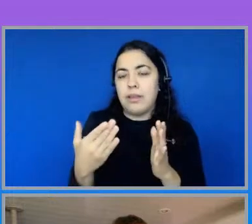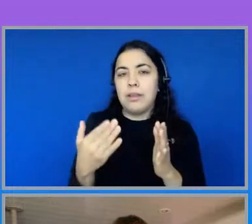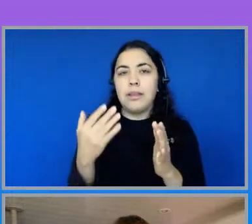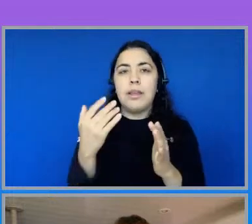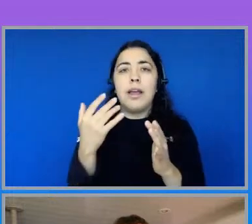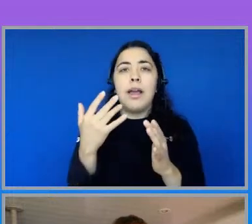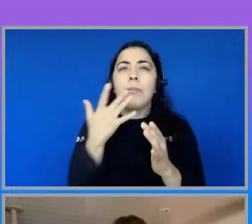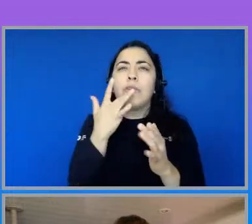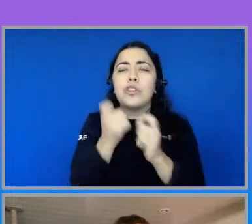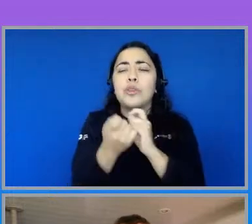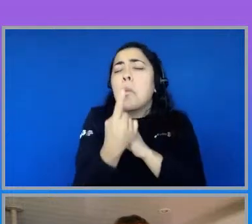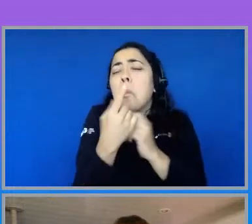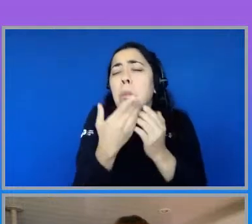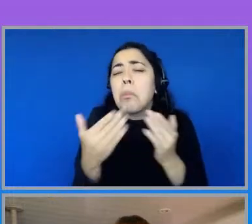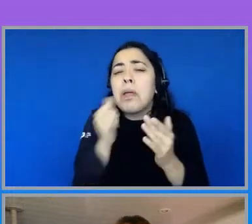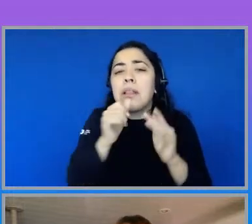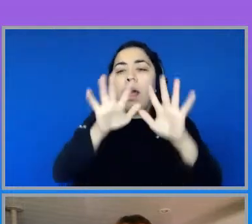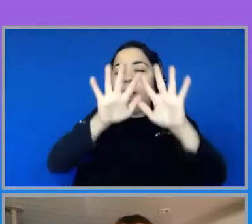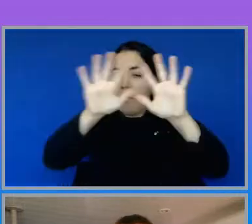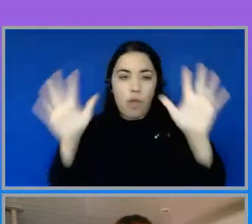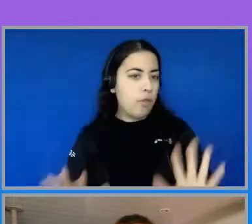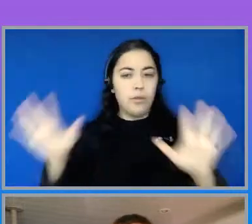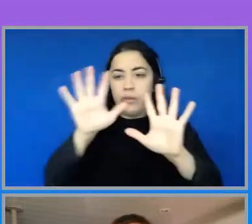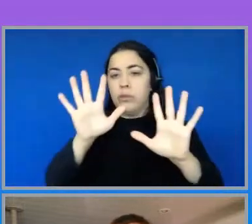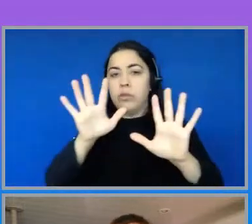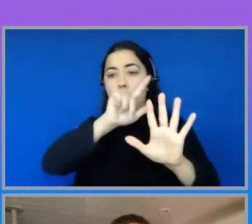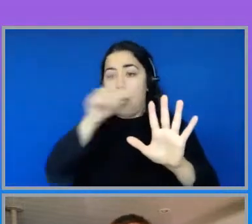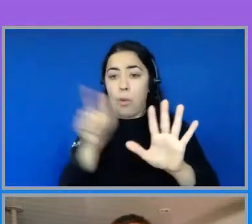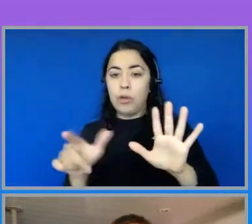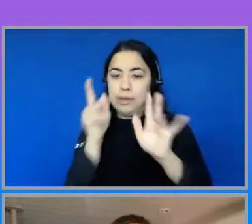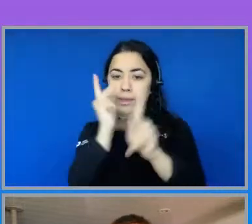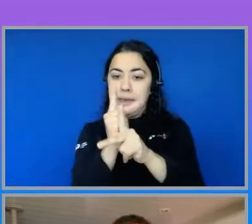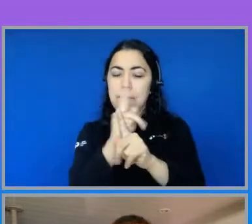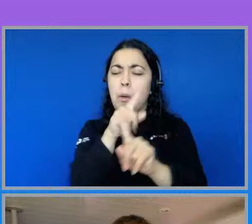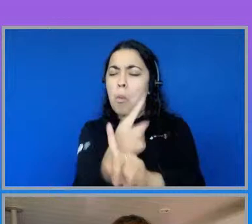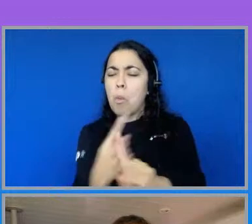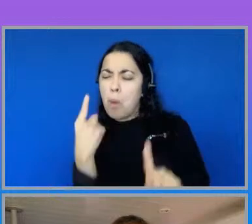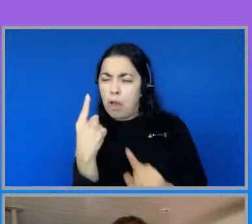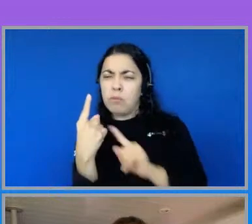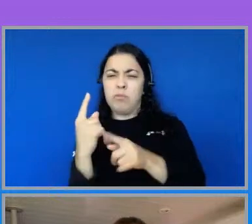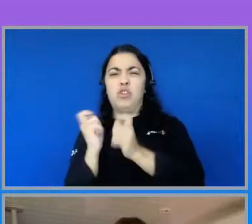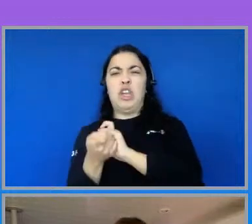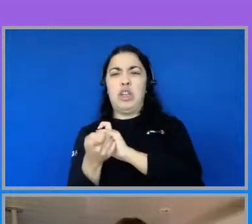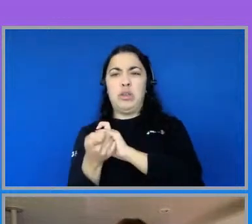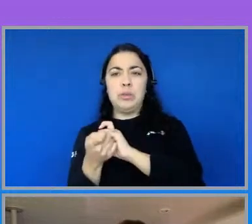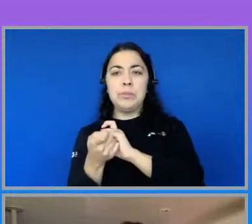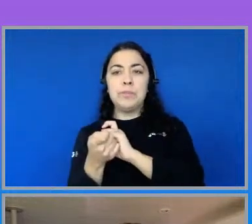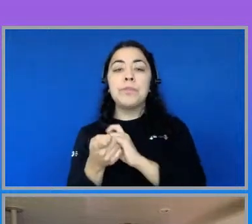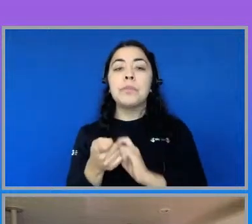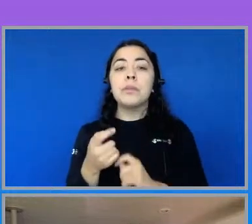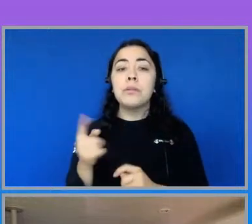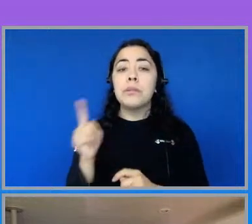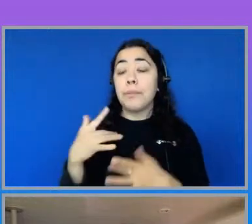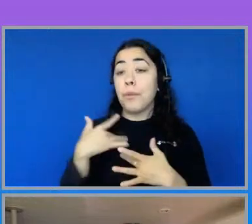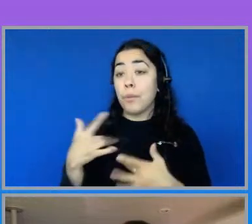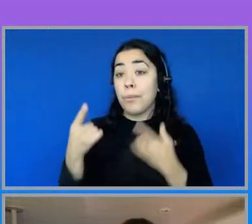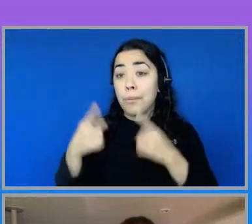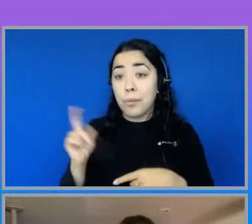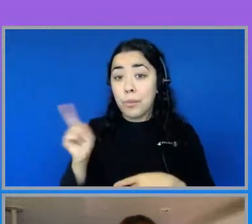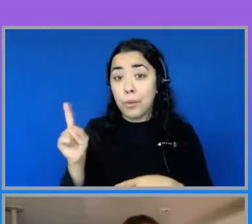flow, but you don't want to, for whatever reason, mess around with the order. Where this is